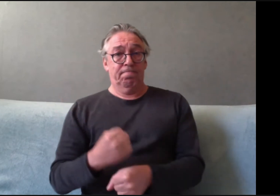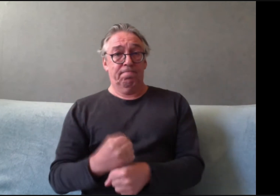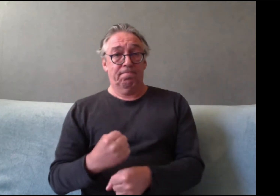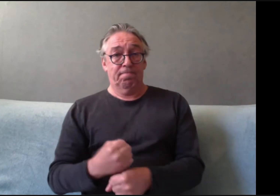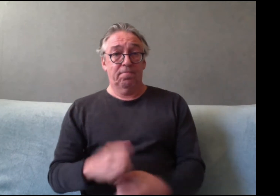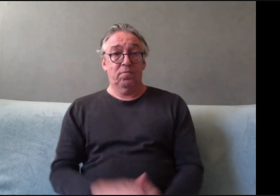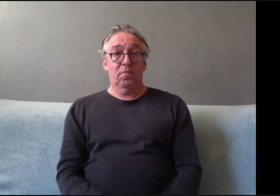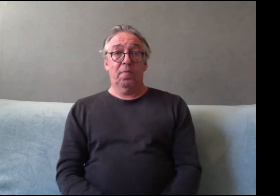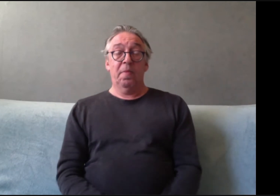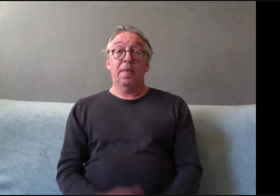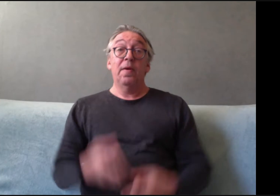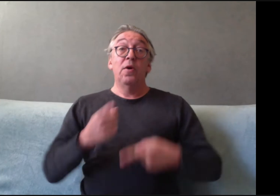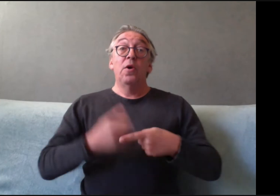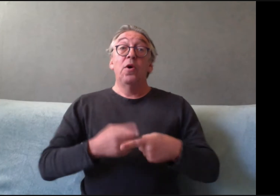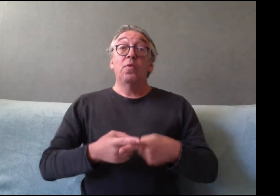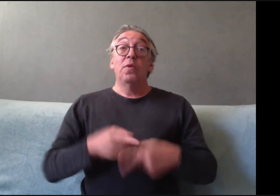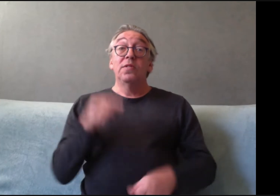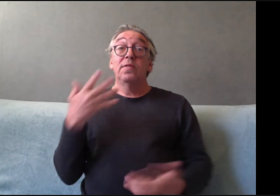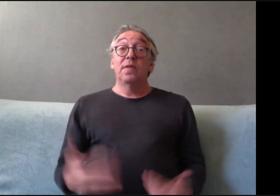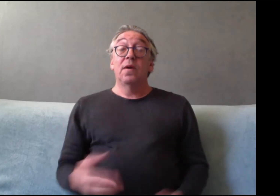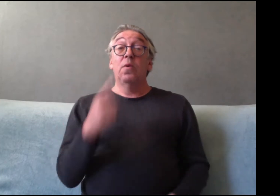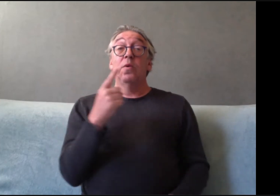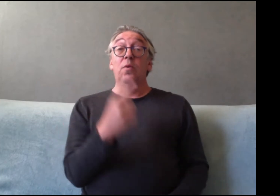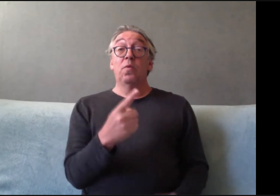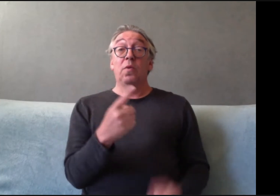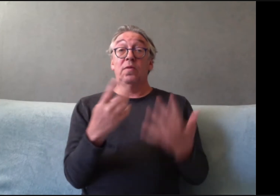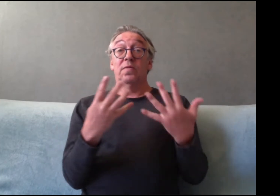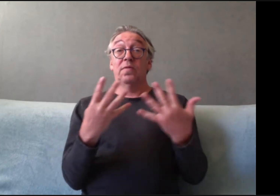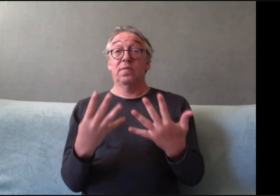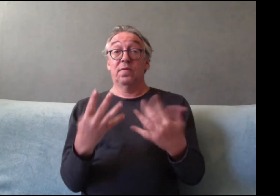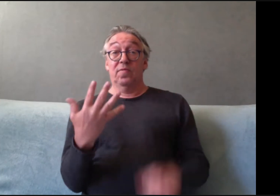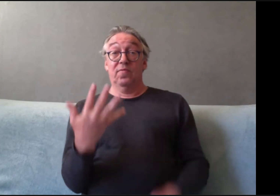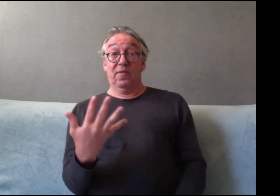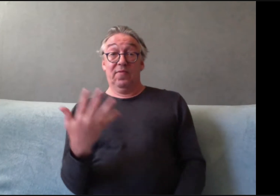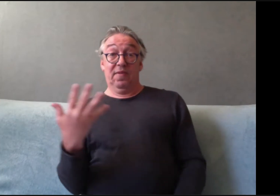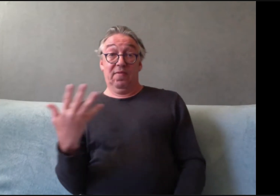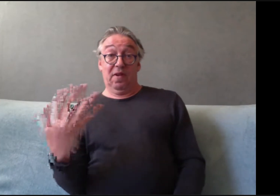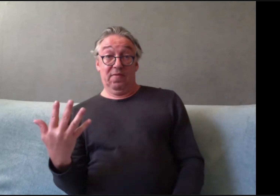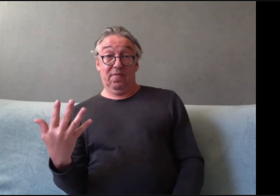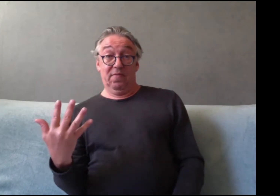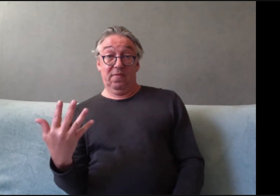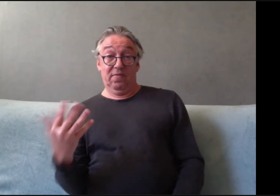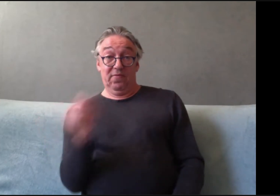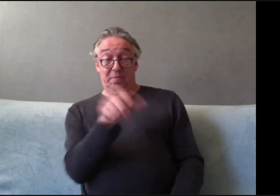we have 1955 cases detected so far.